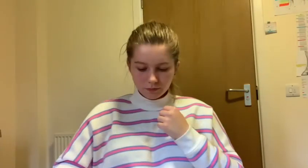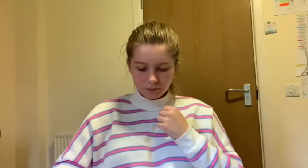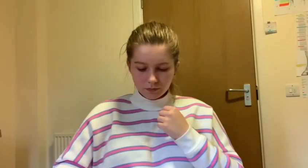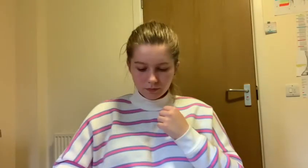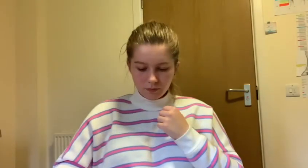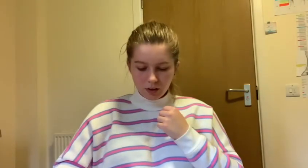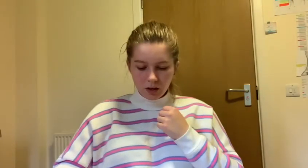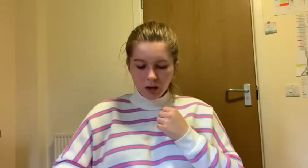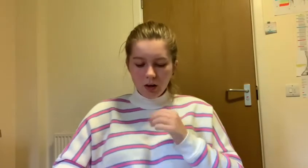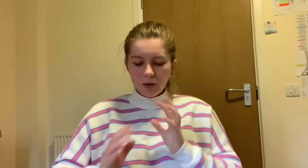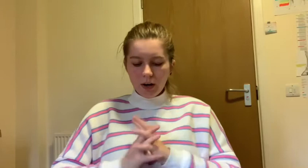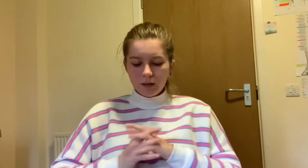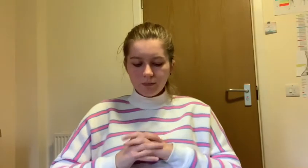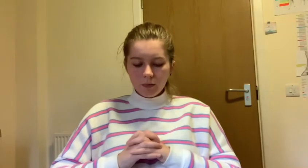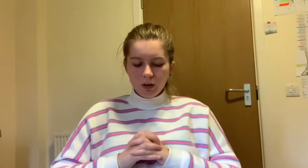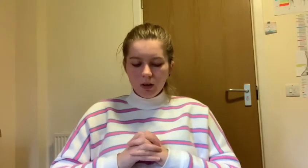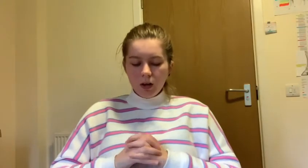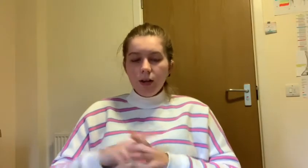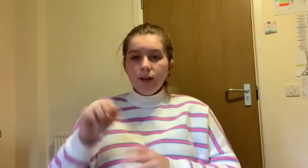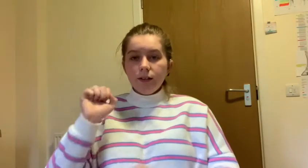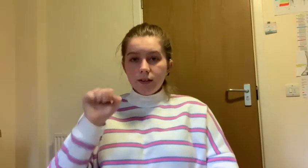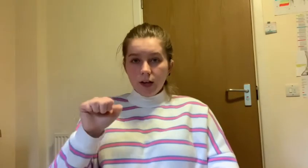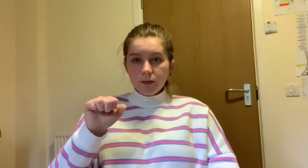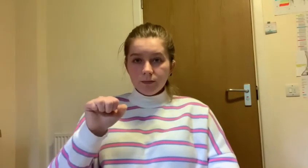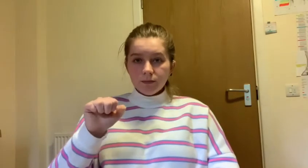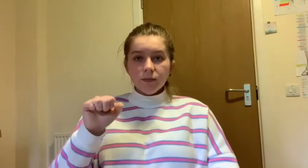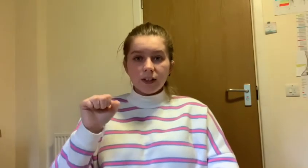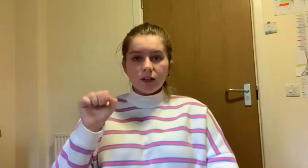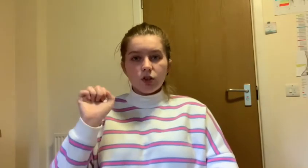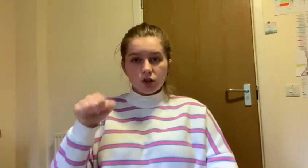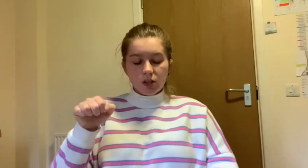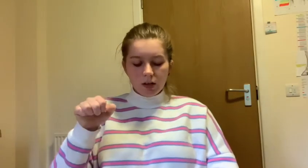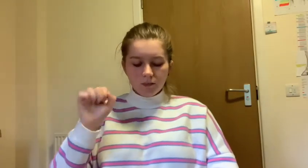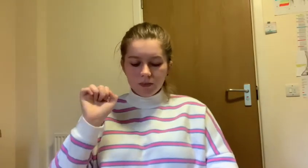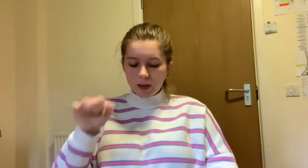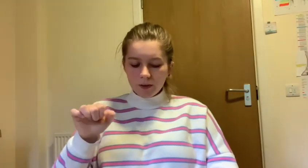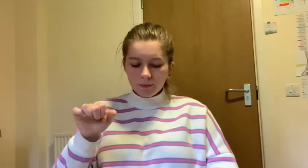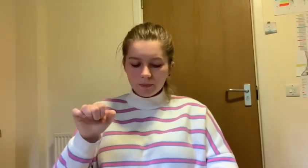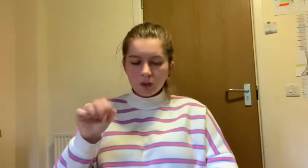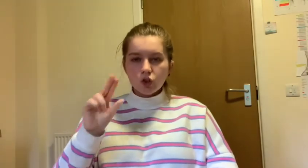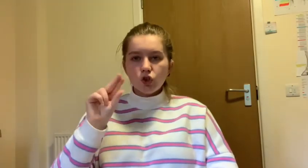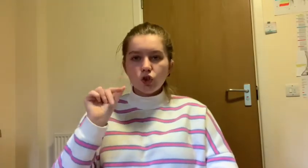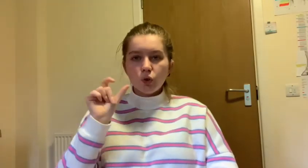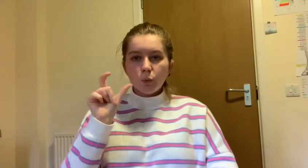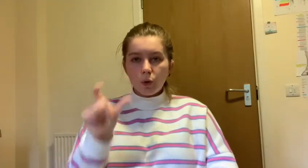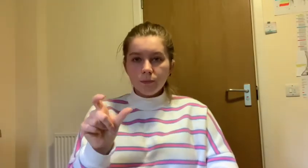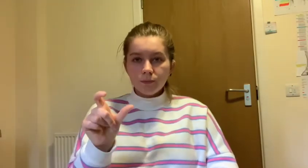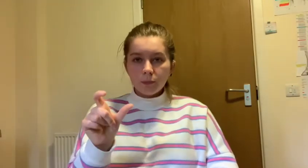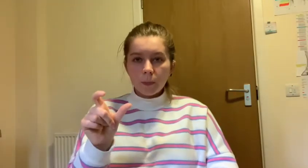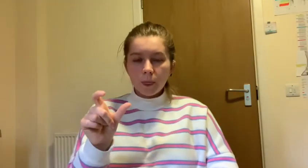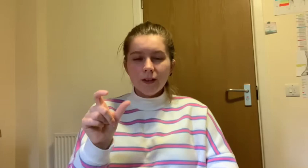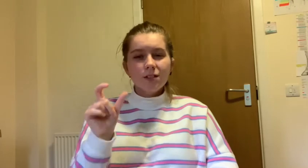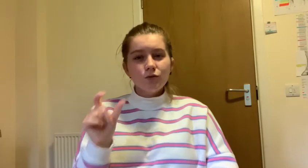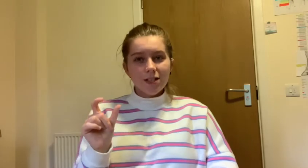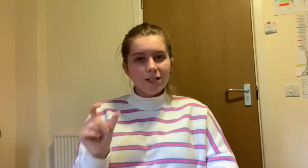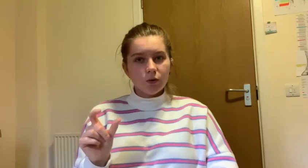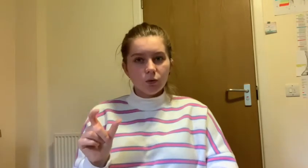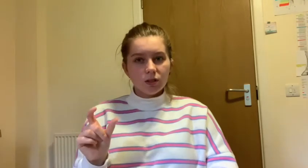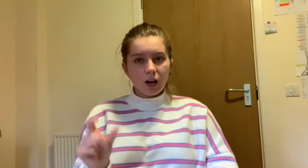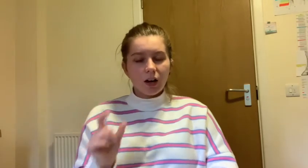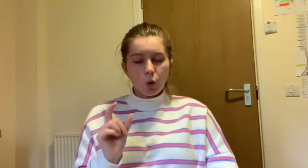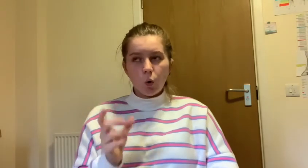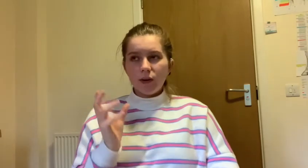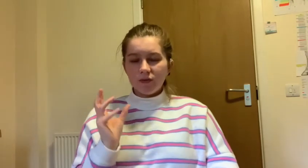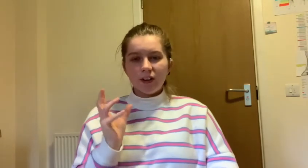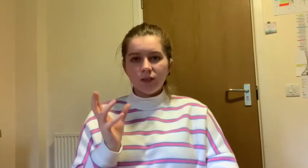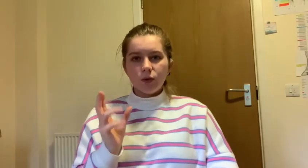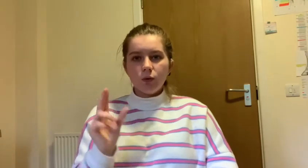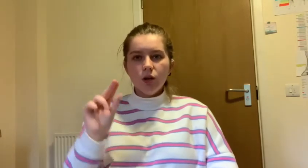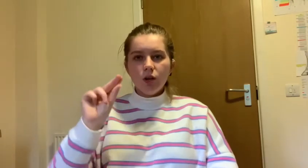Ok "Yeah" so you're nodding your head, "someone" this is really difficult to sign because I always find this difficult